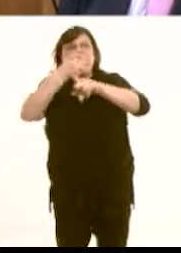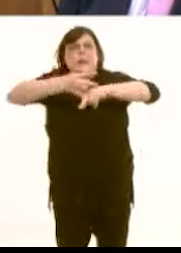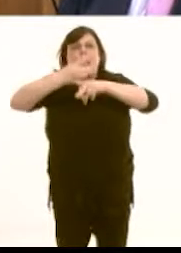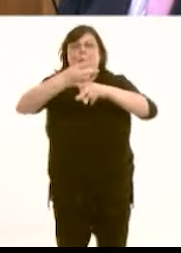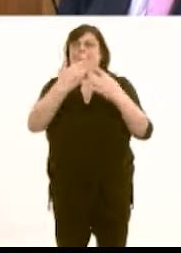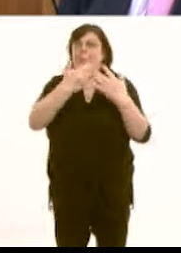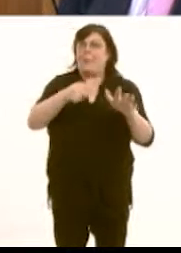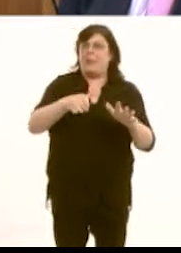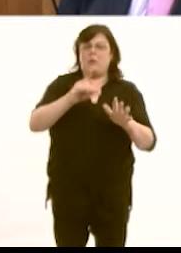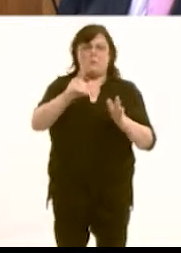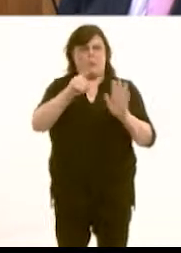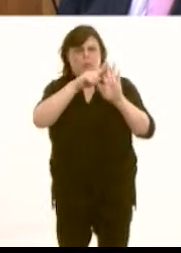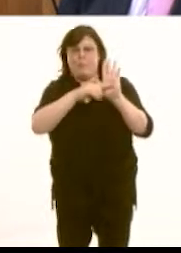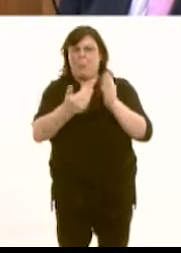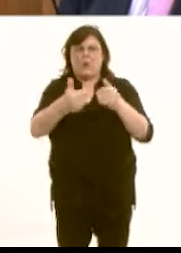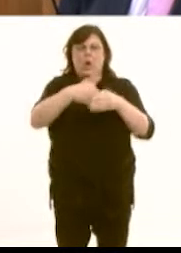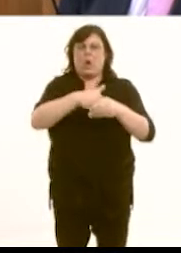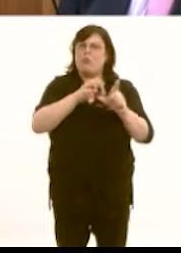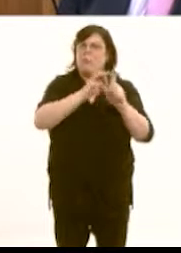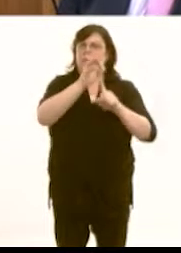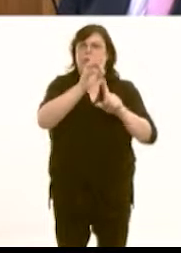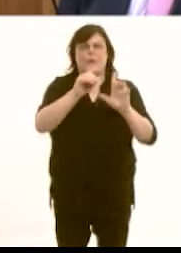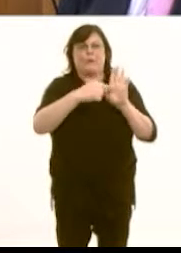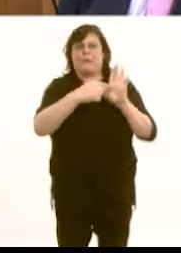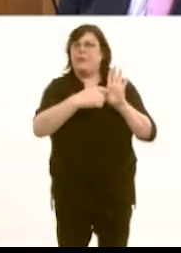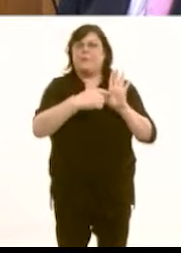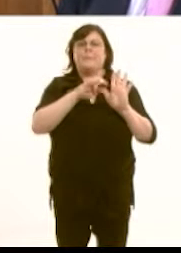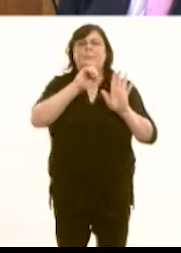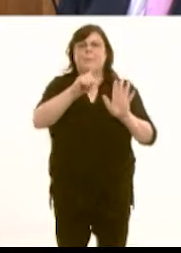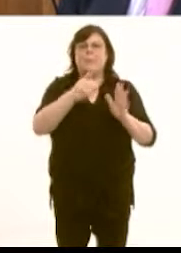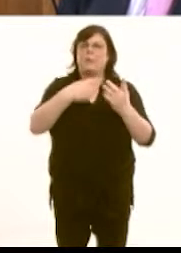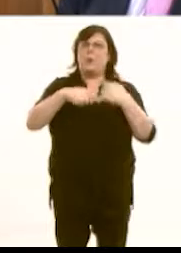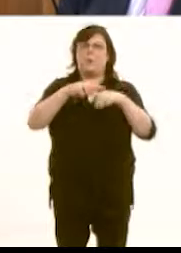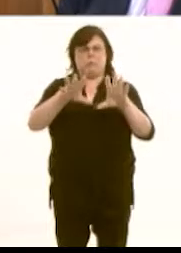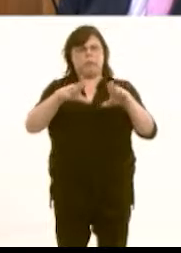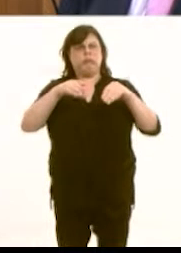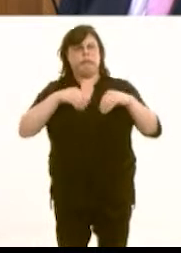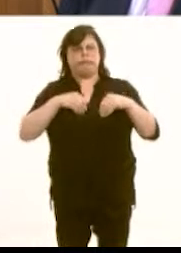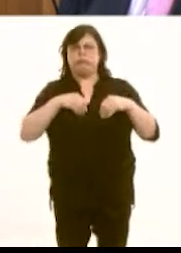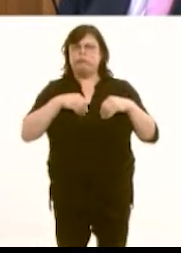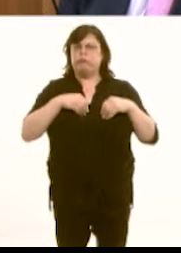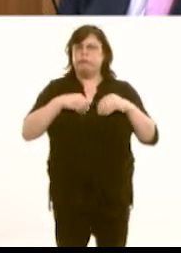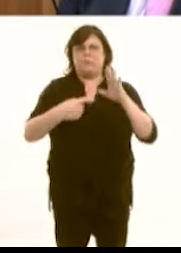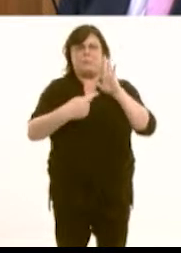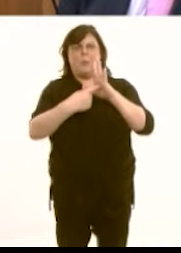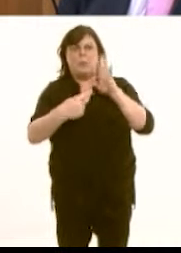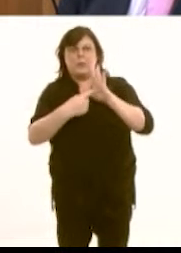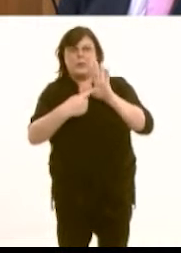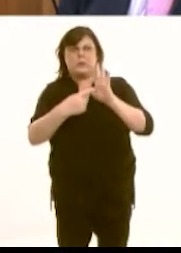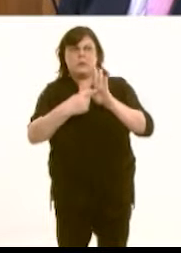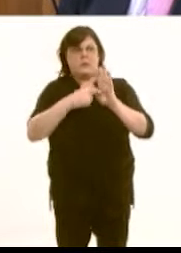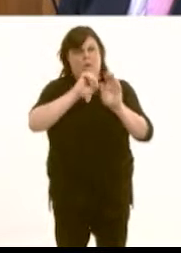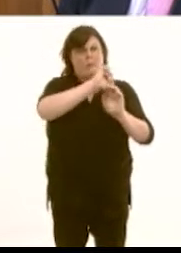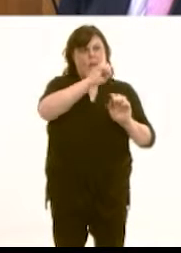But, that said, the report we take, of course, seriously, and Iíve already described the actions that the Minister is taking.